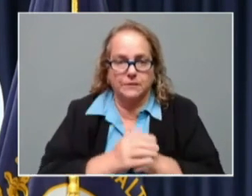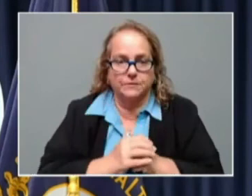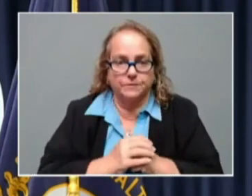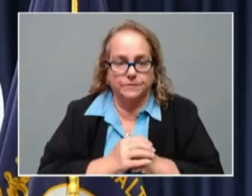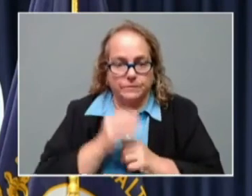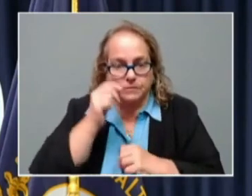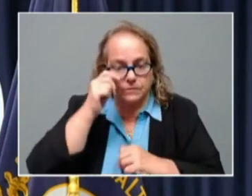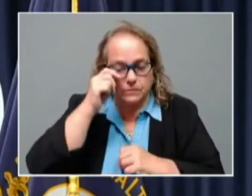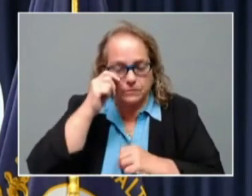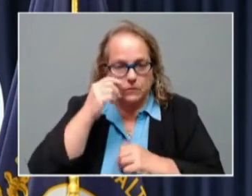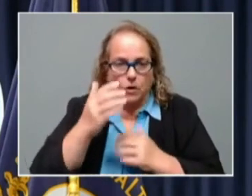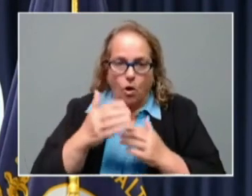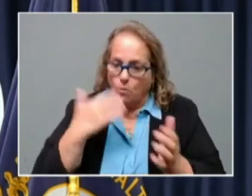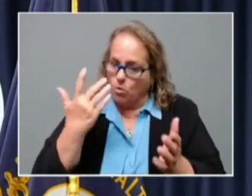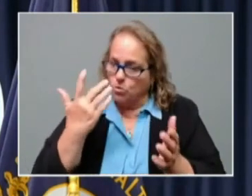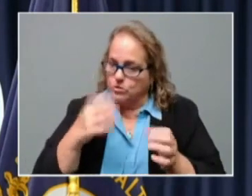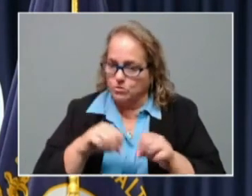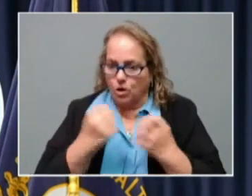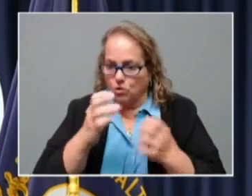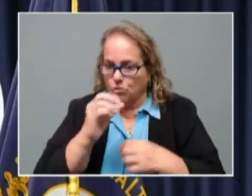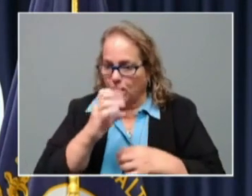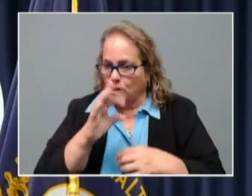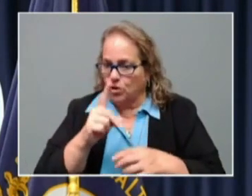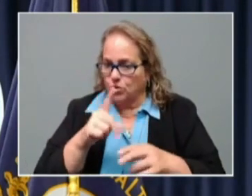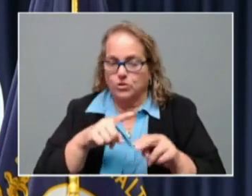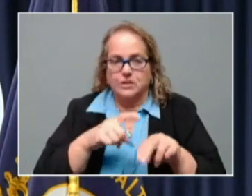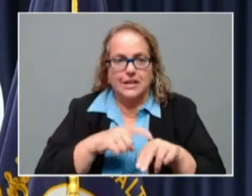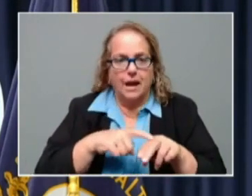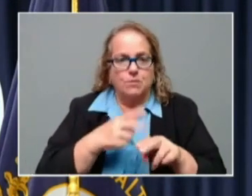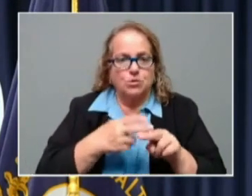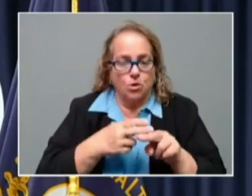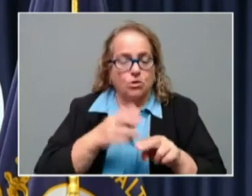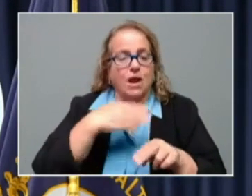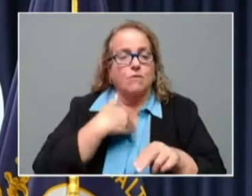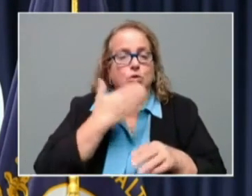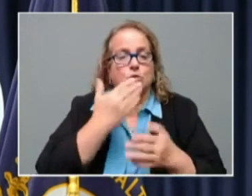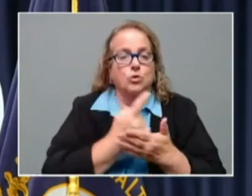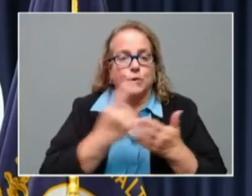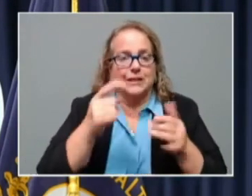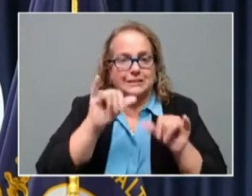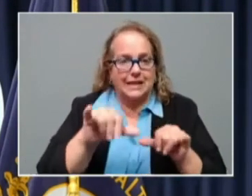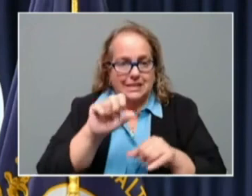time. I hope everybody has a good week, stay safe where that mask reach out to